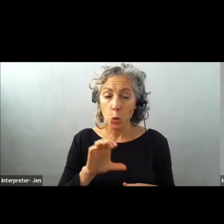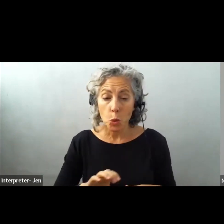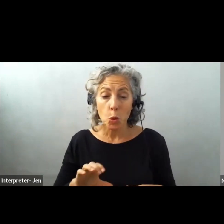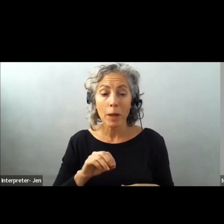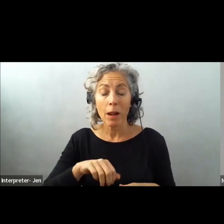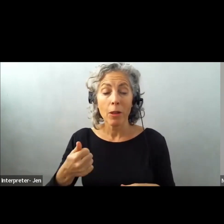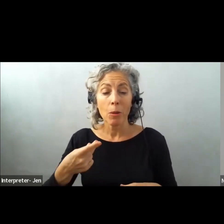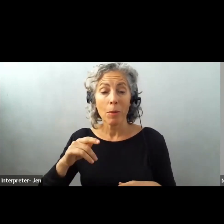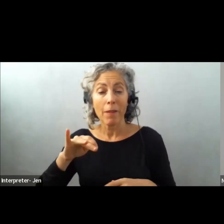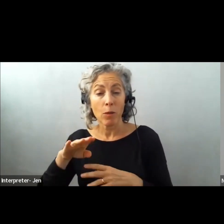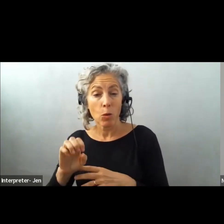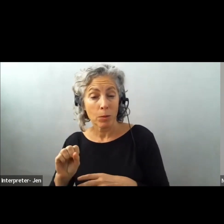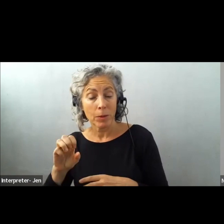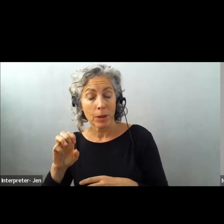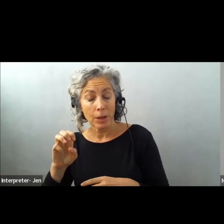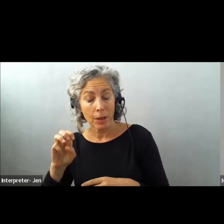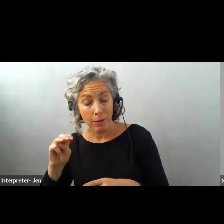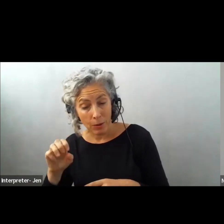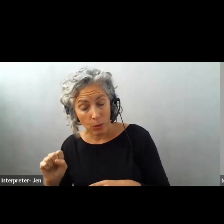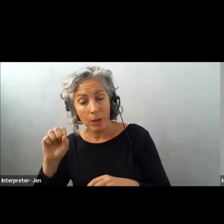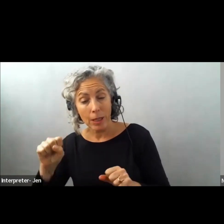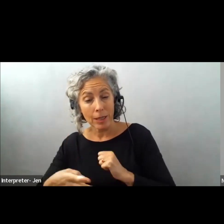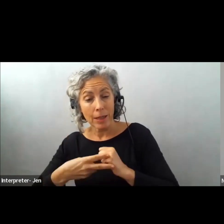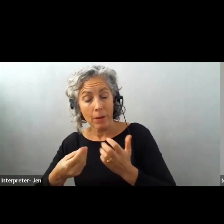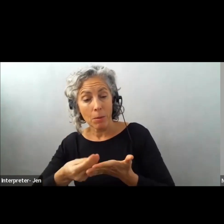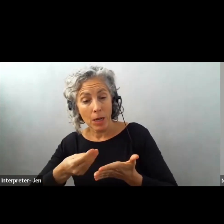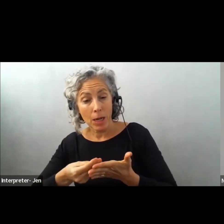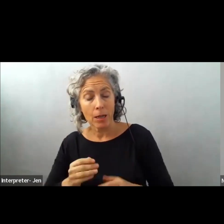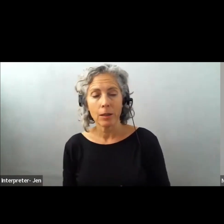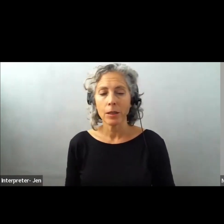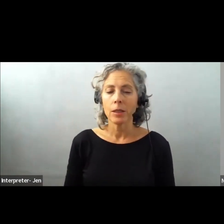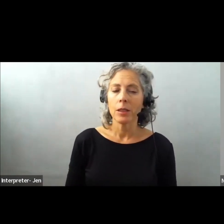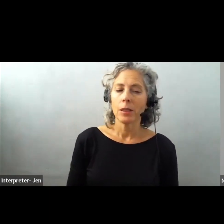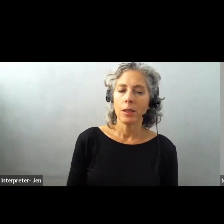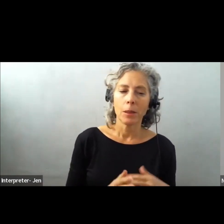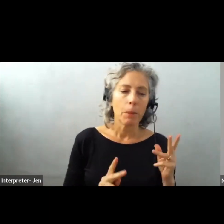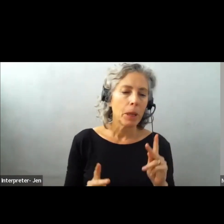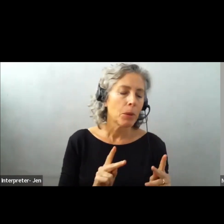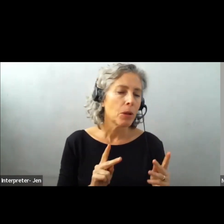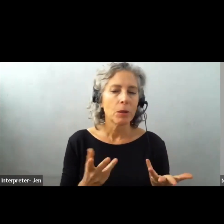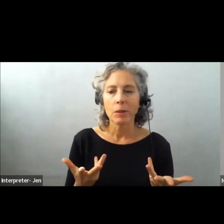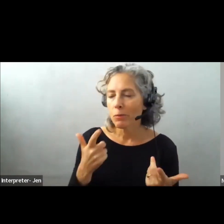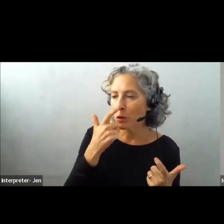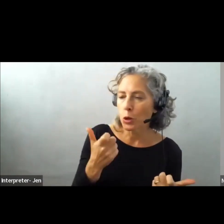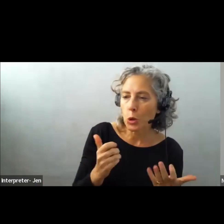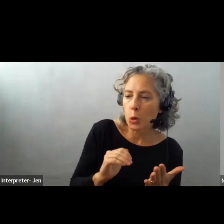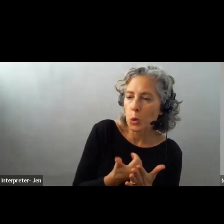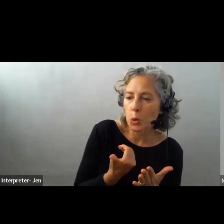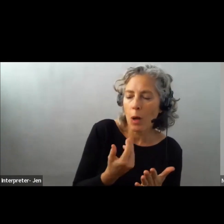meetings that can save money. It's sparked interest in exploring new hobbies like nature therapy via hiking. As